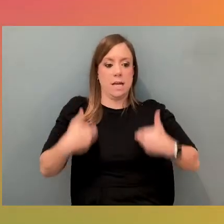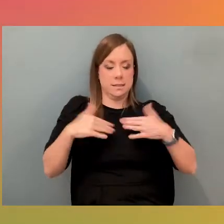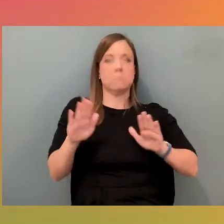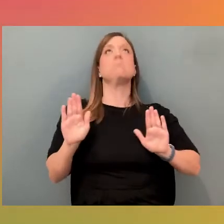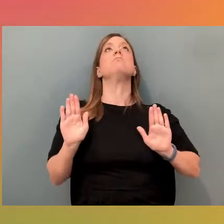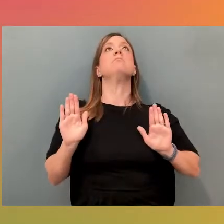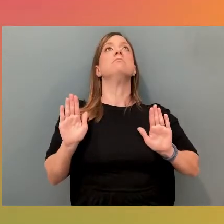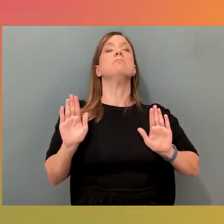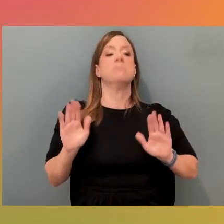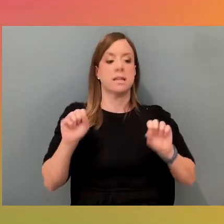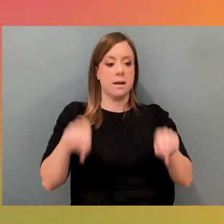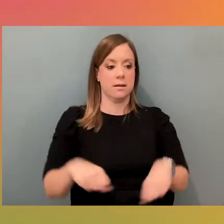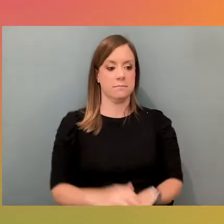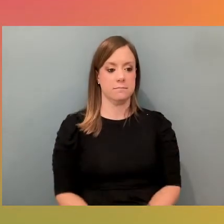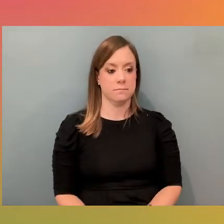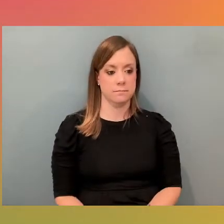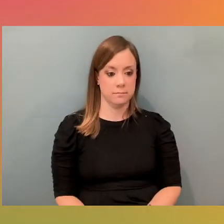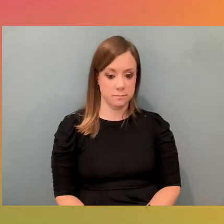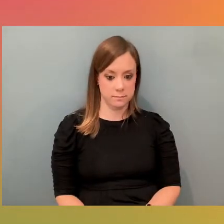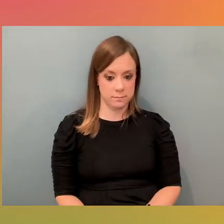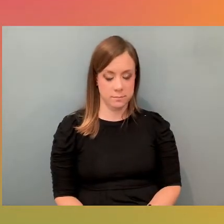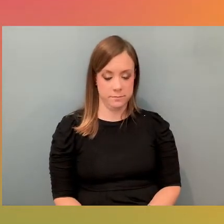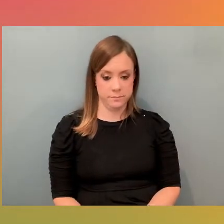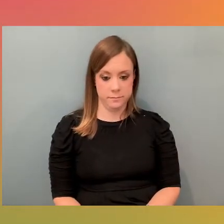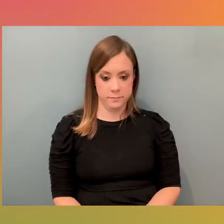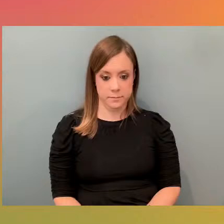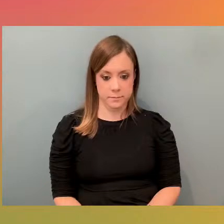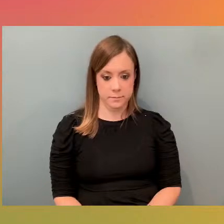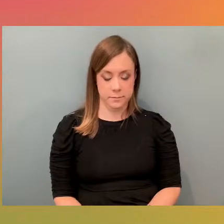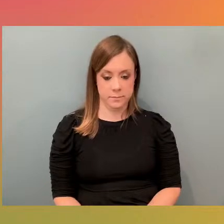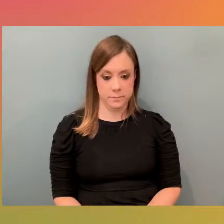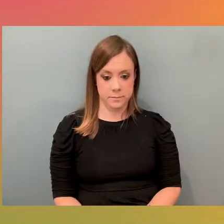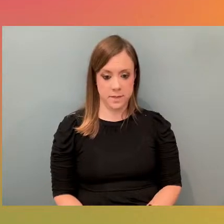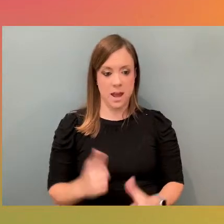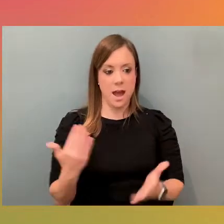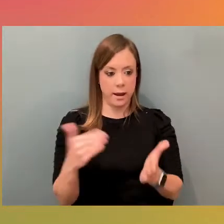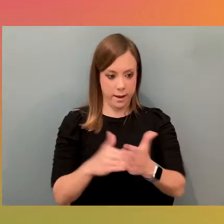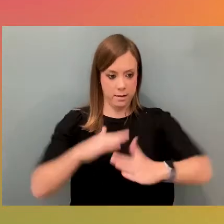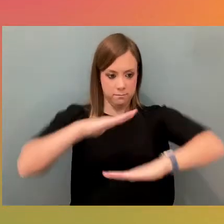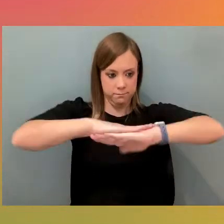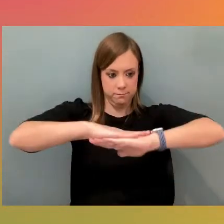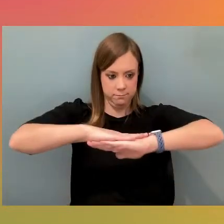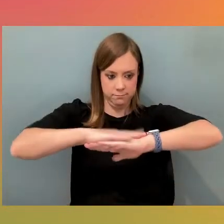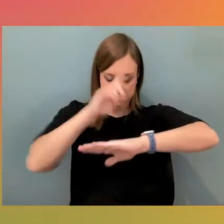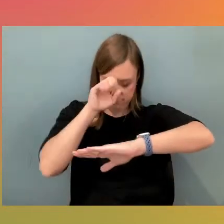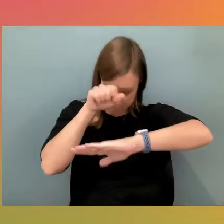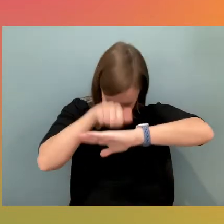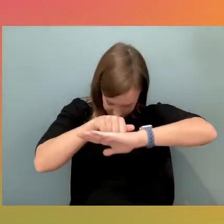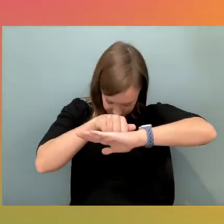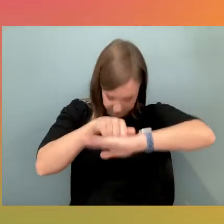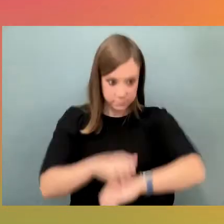SO YOUR CHEST CAN REACH FORWARD.